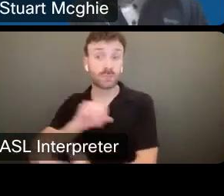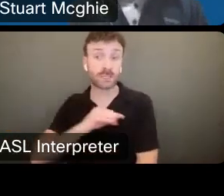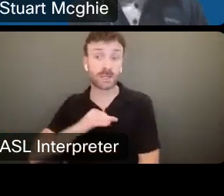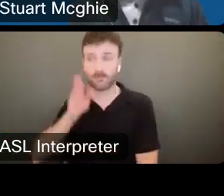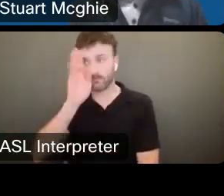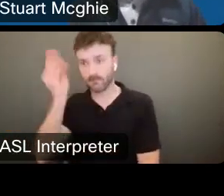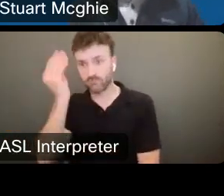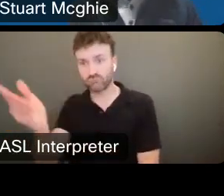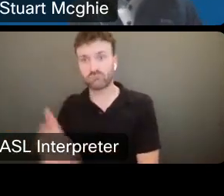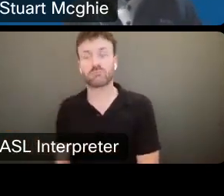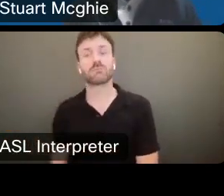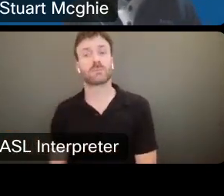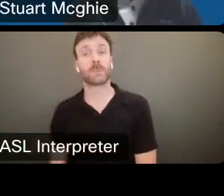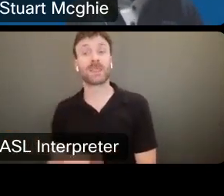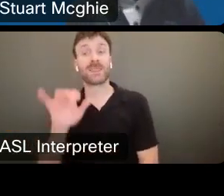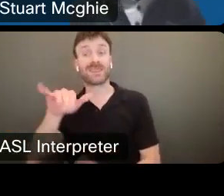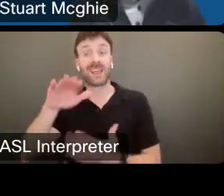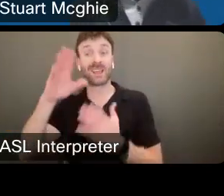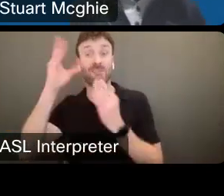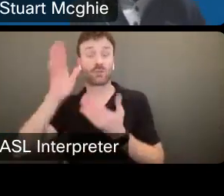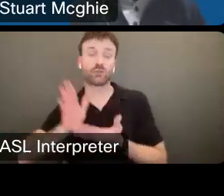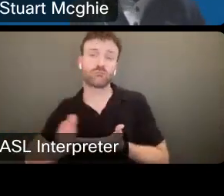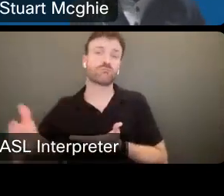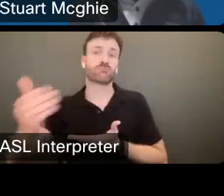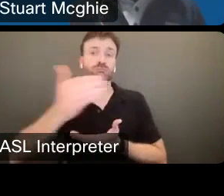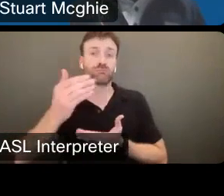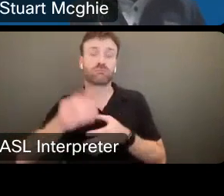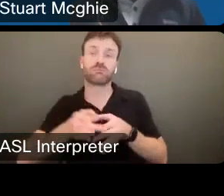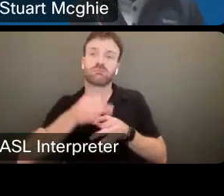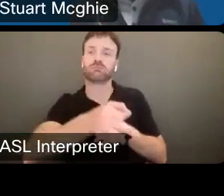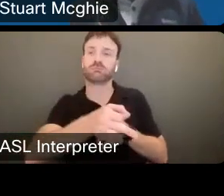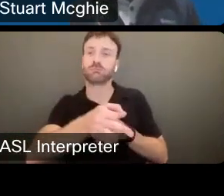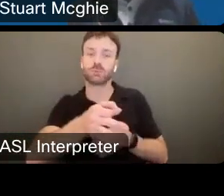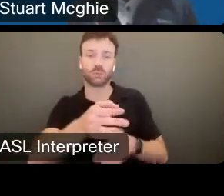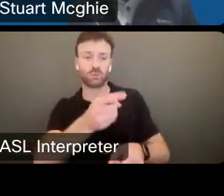And then that information is then forwarded to the necessary staff that have the ability